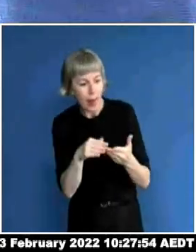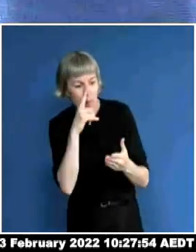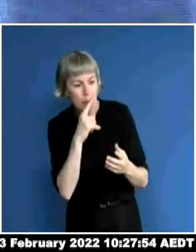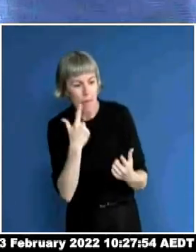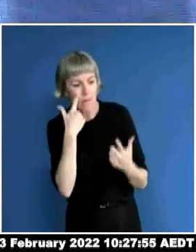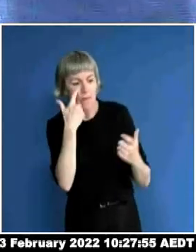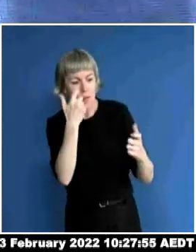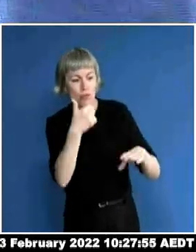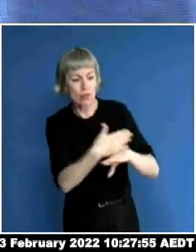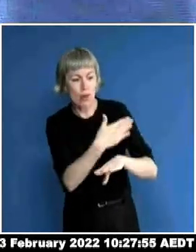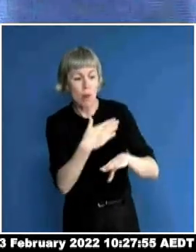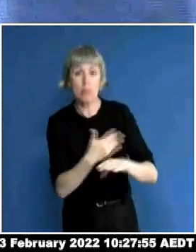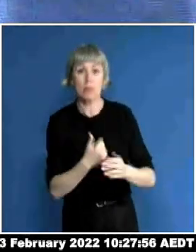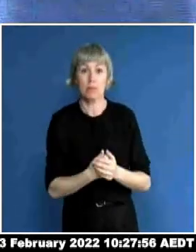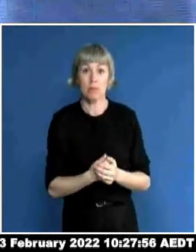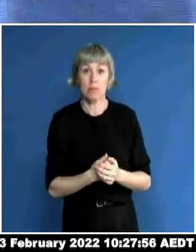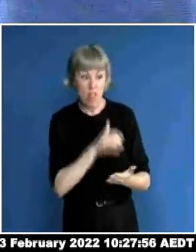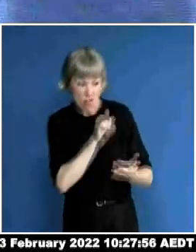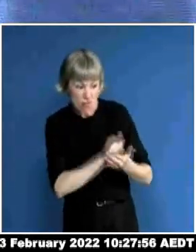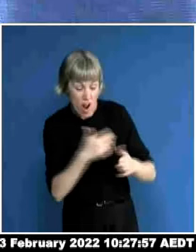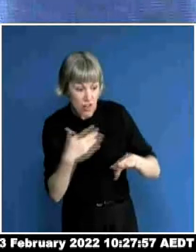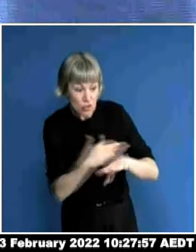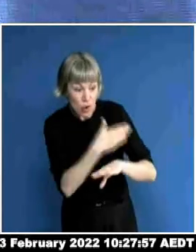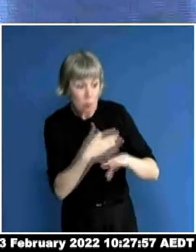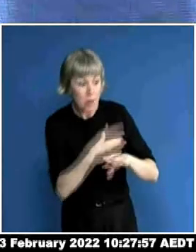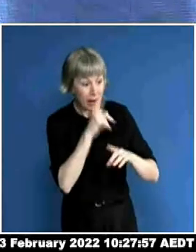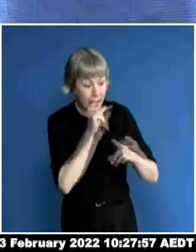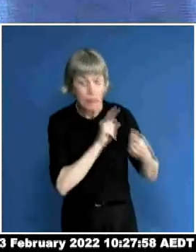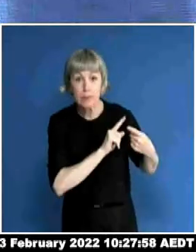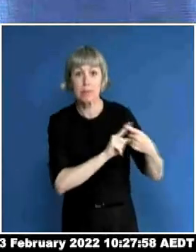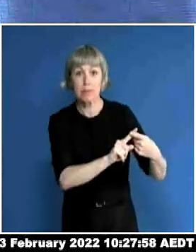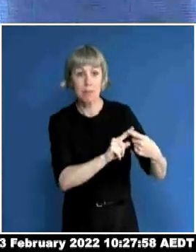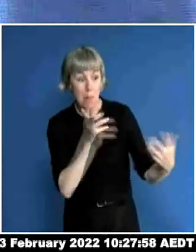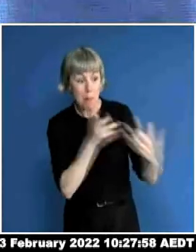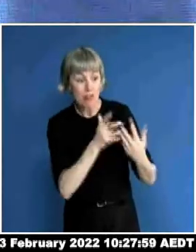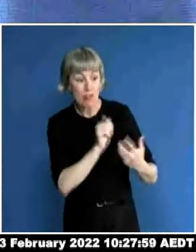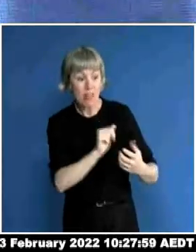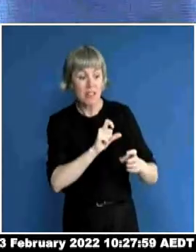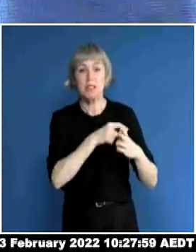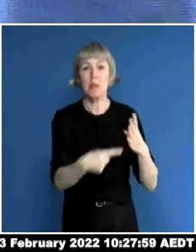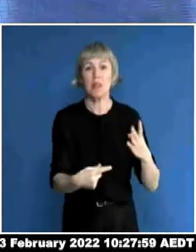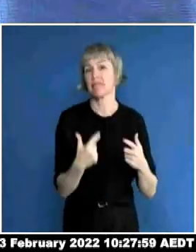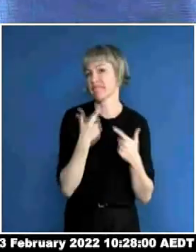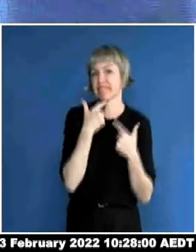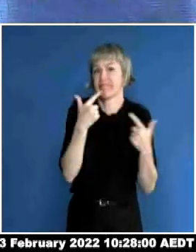disability." It noted, in essence, the system is compliance driven rather than